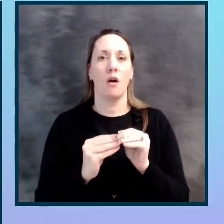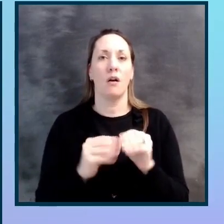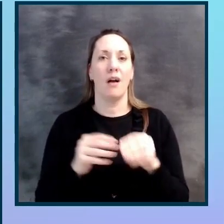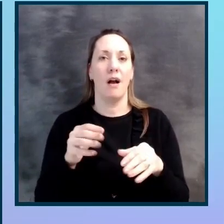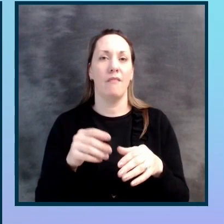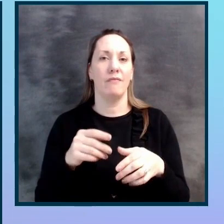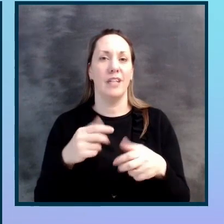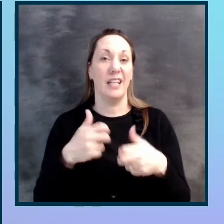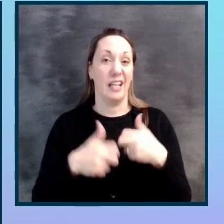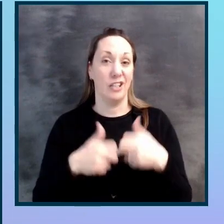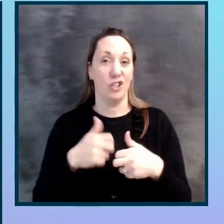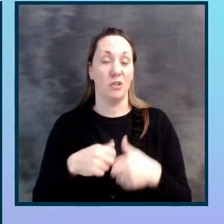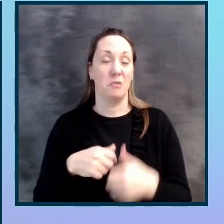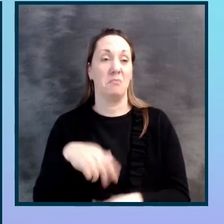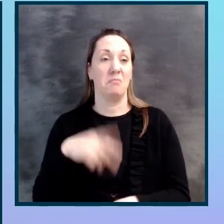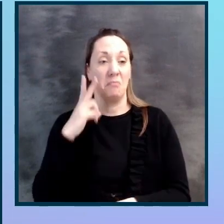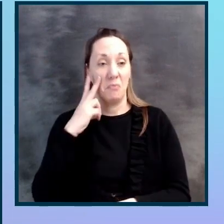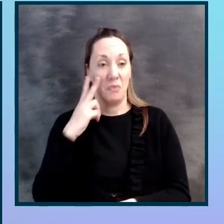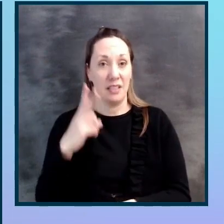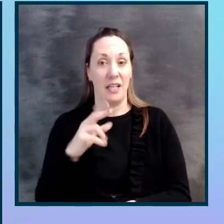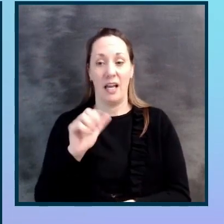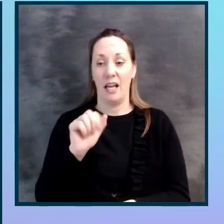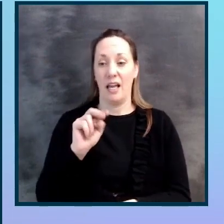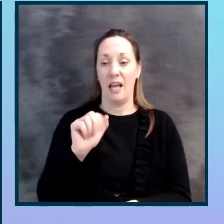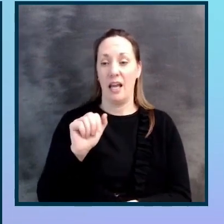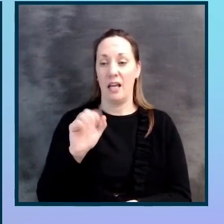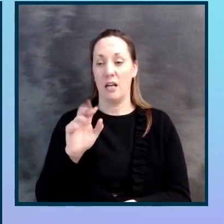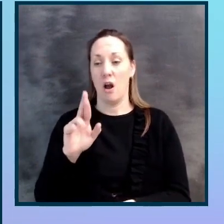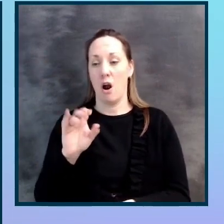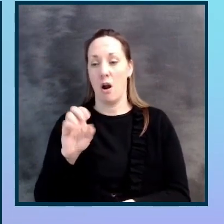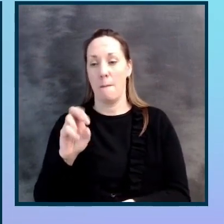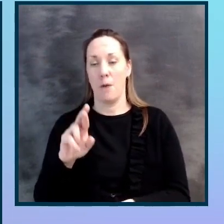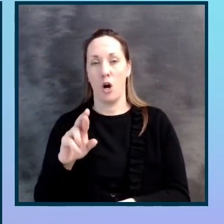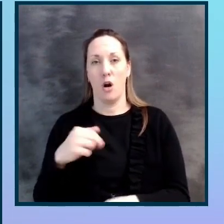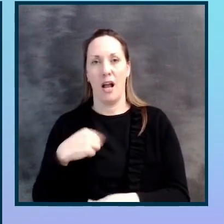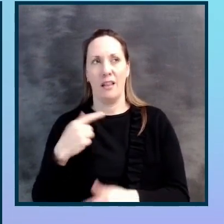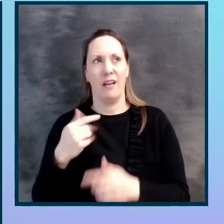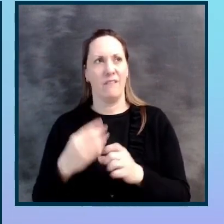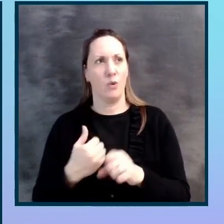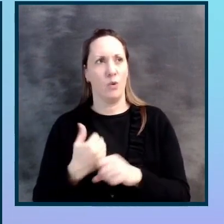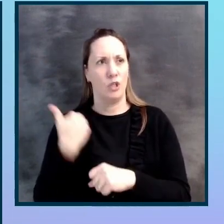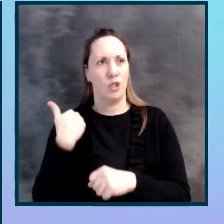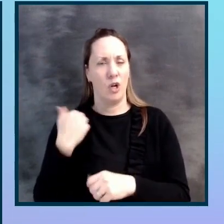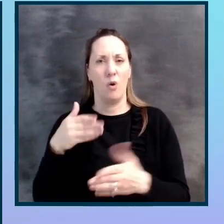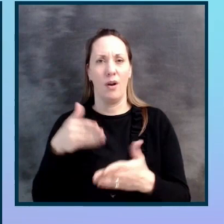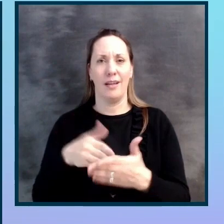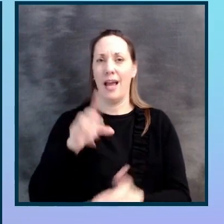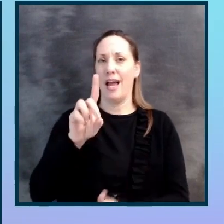We hear in the Ann Arbor area had a case a couple of years ago, I believe it was against Domino's had been sued